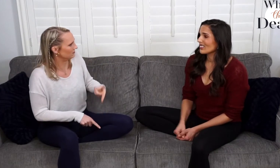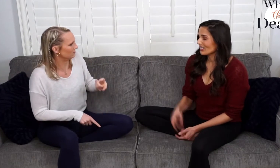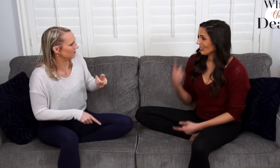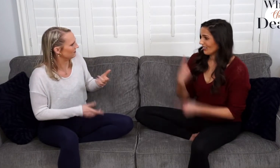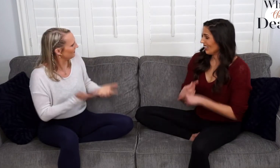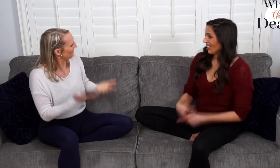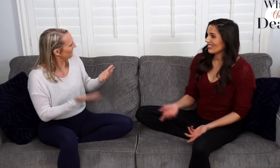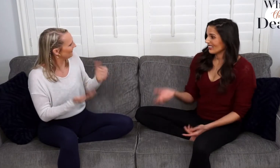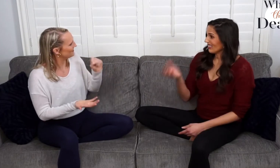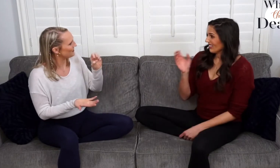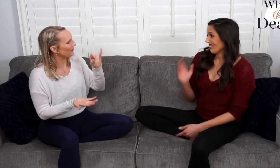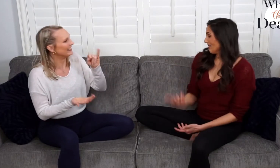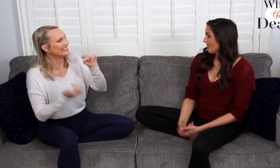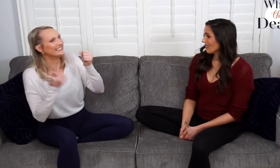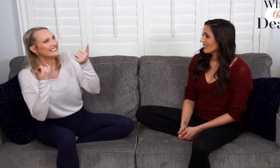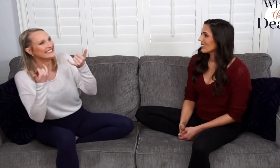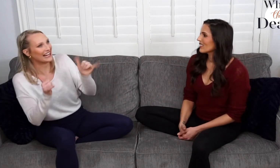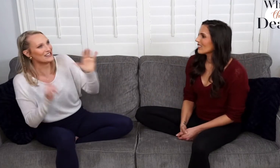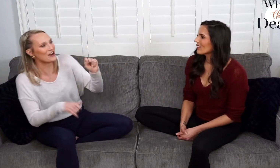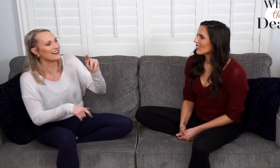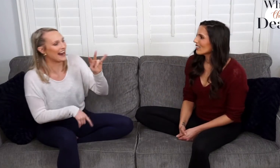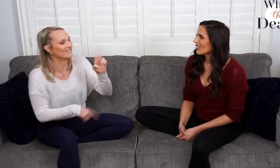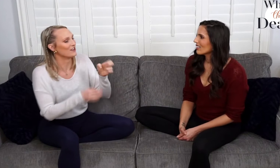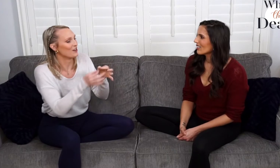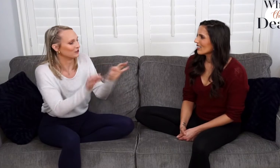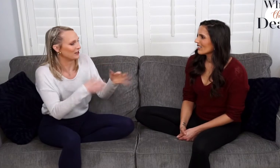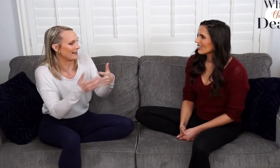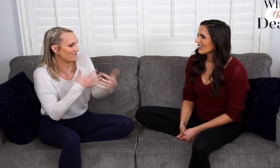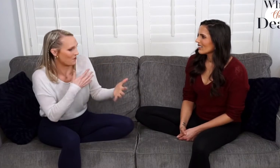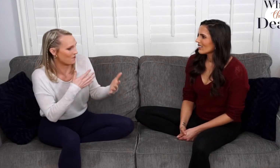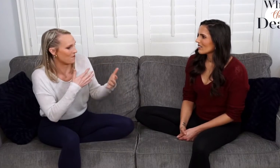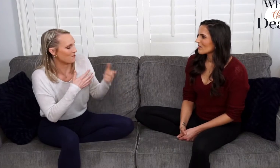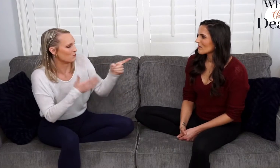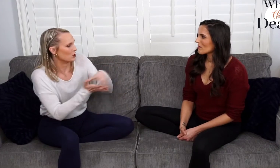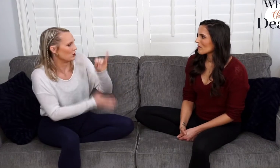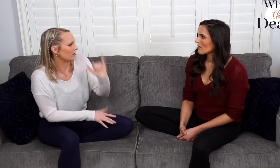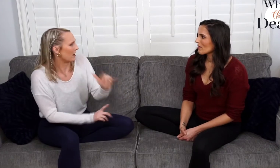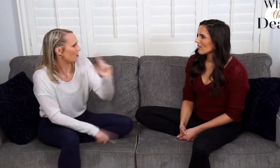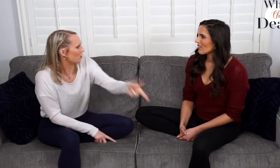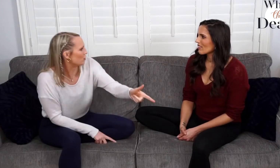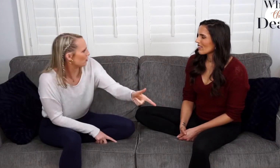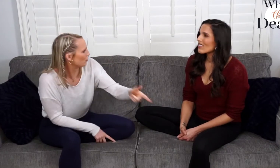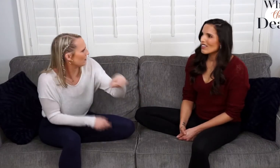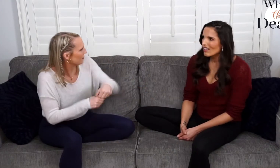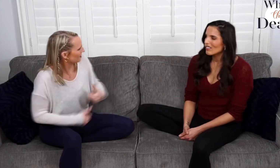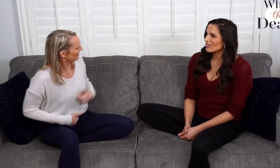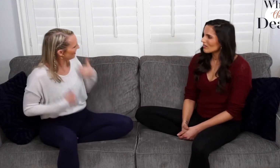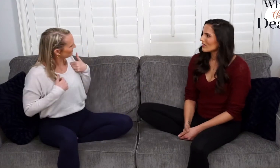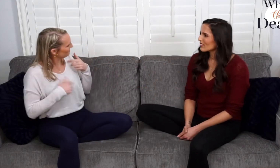Right. - So it's still your native language, even though you learned it later on in life.